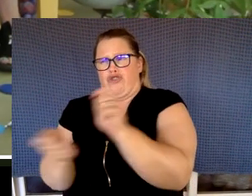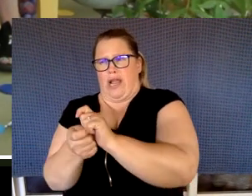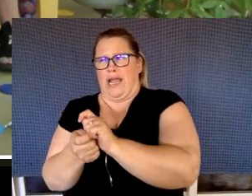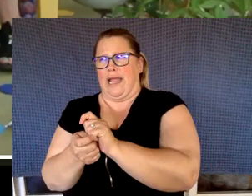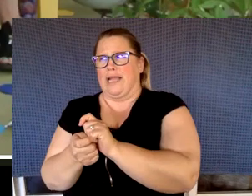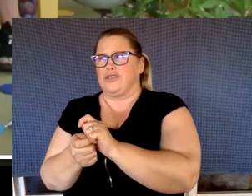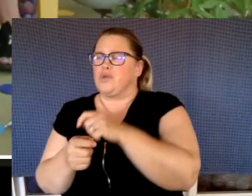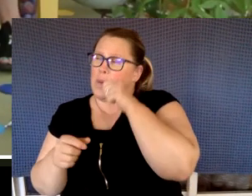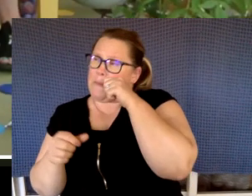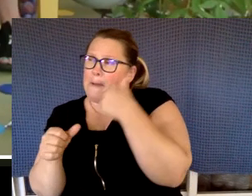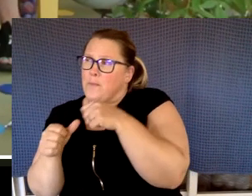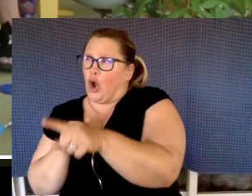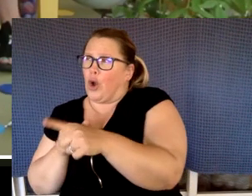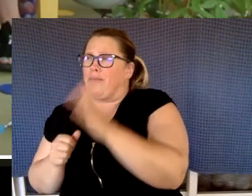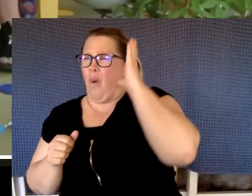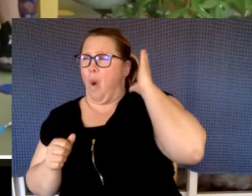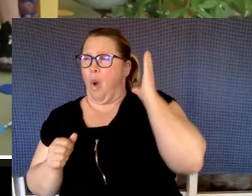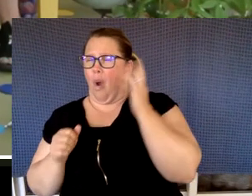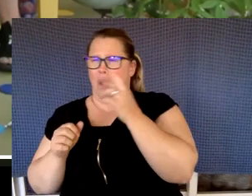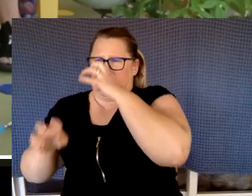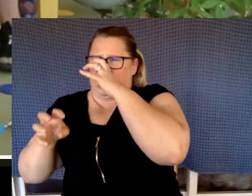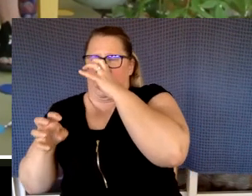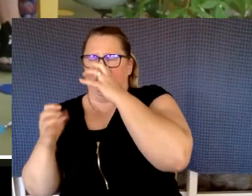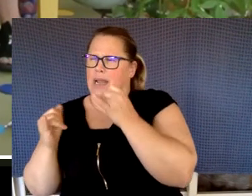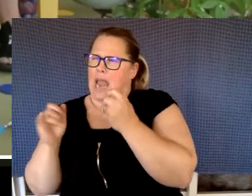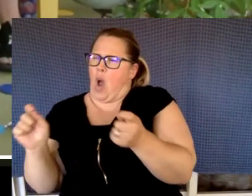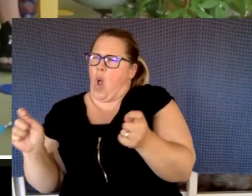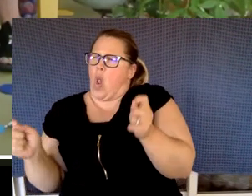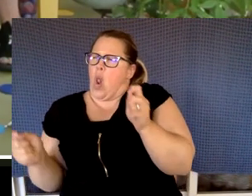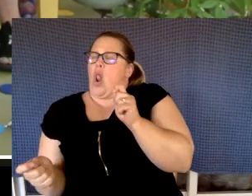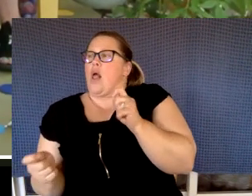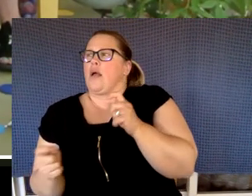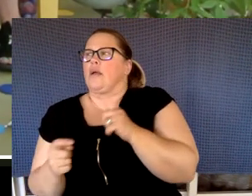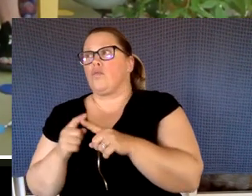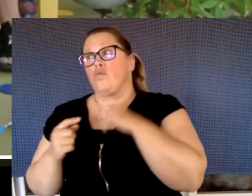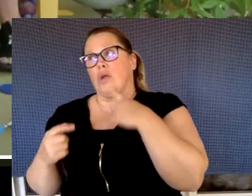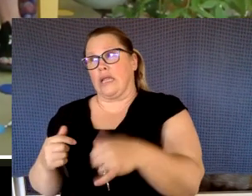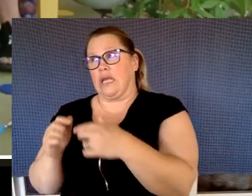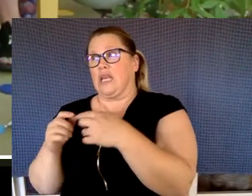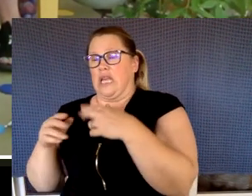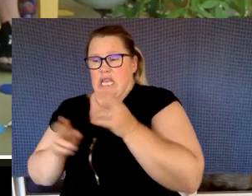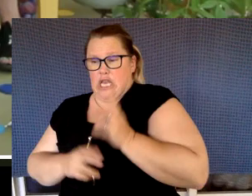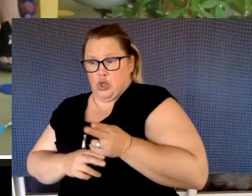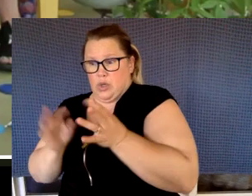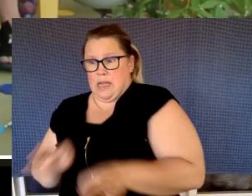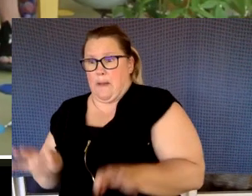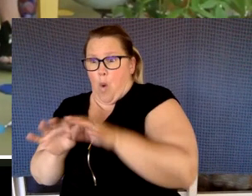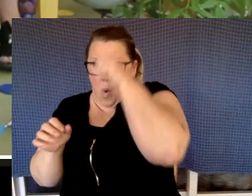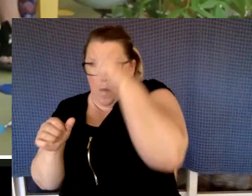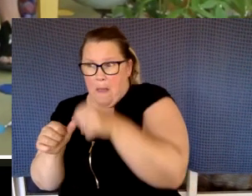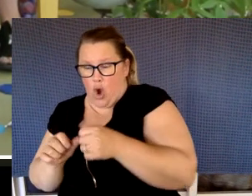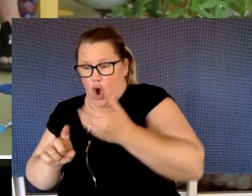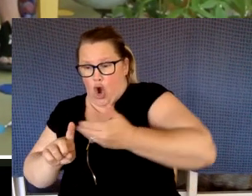We always have to remember our history to respect it but change is what keeps us moving forward.